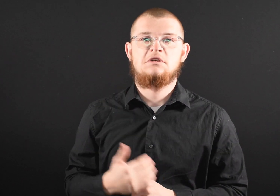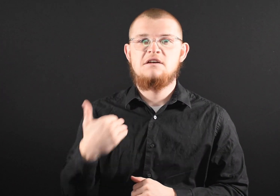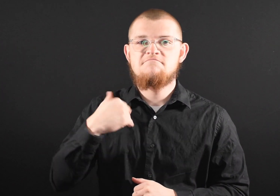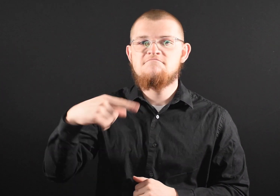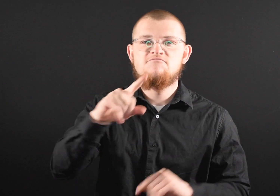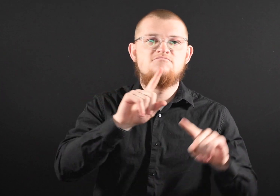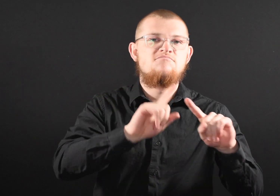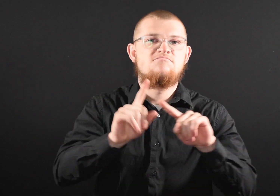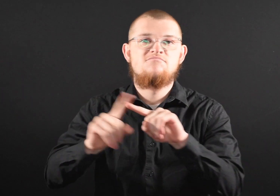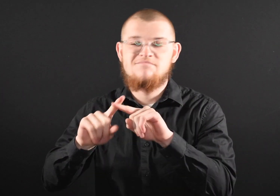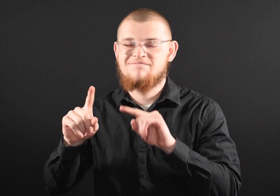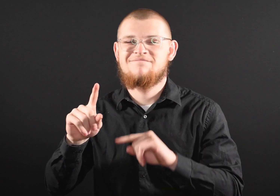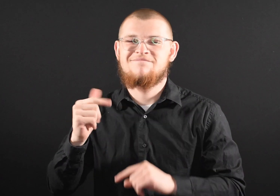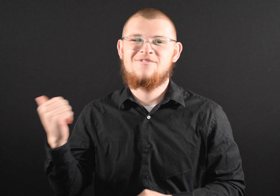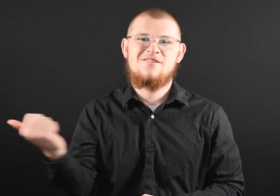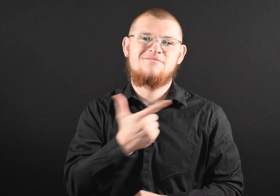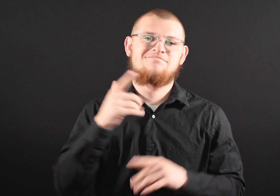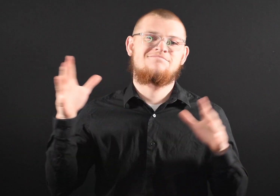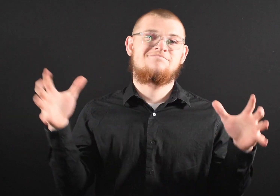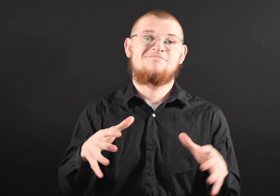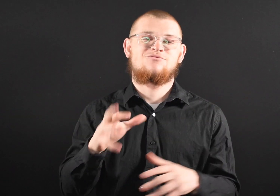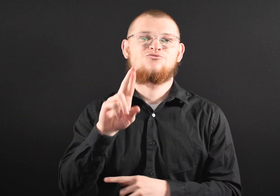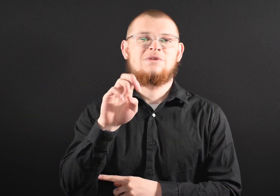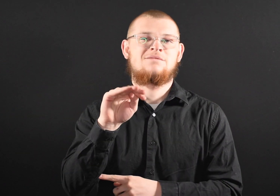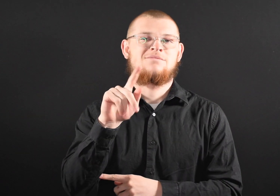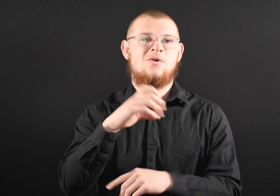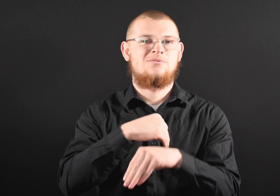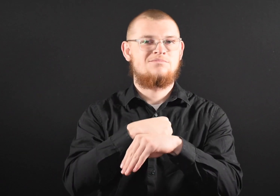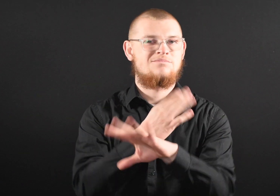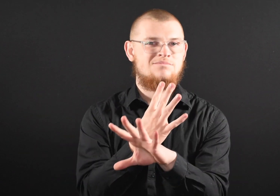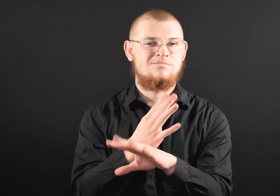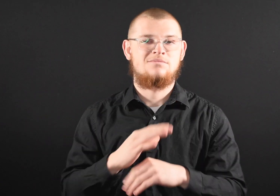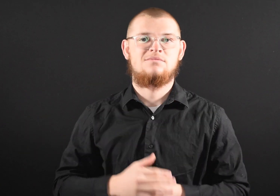There are partisan differences and with everything taking place remotely,